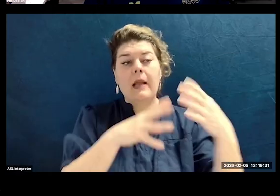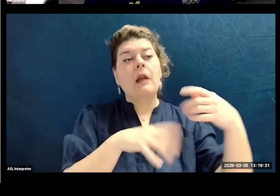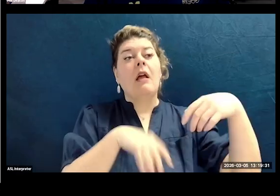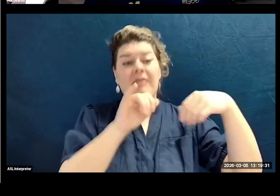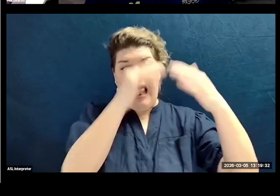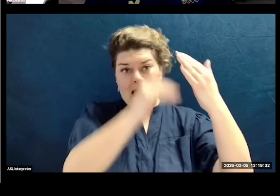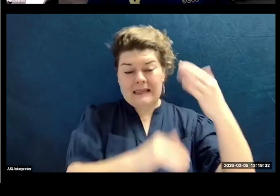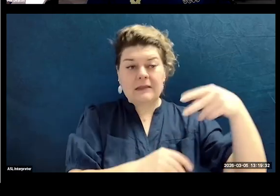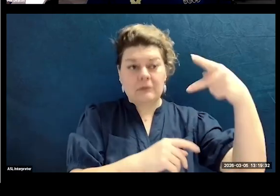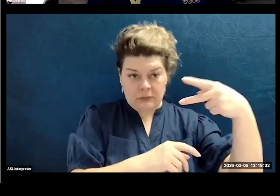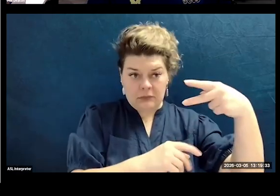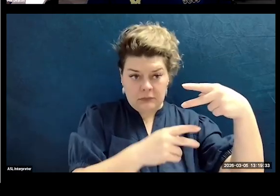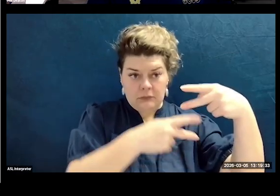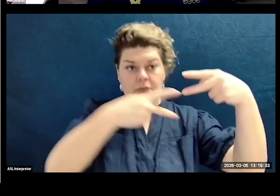auto-tagging generally struggles with that.